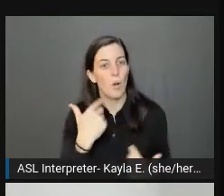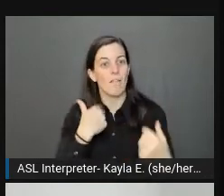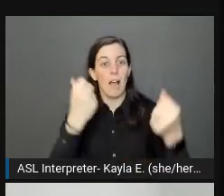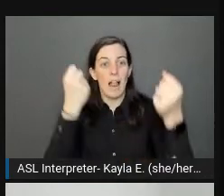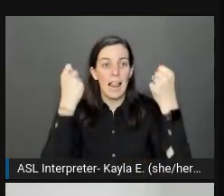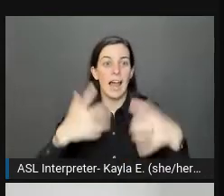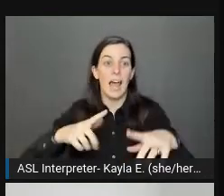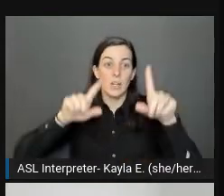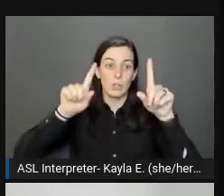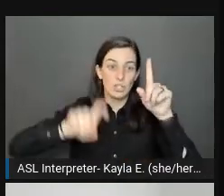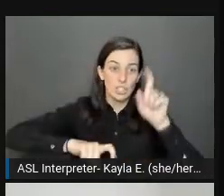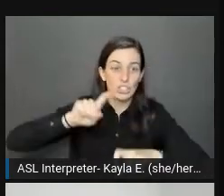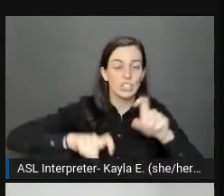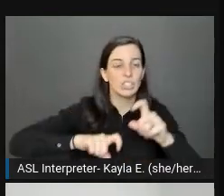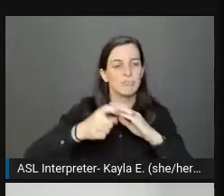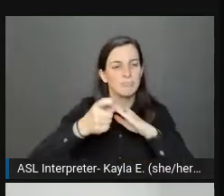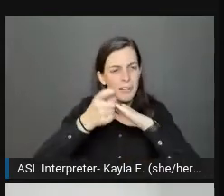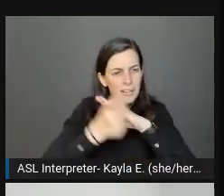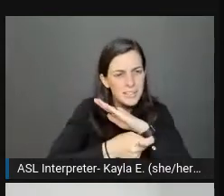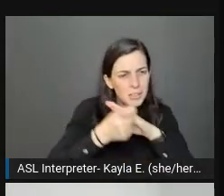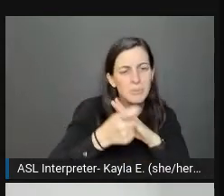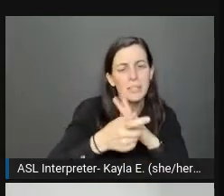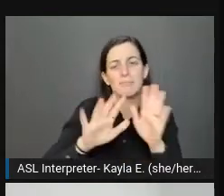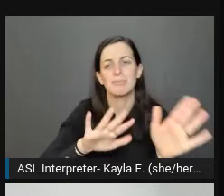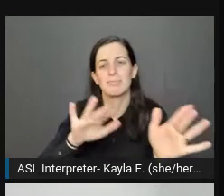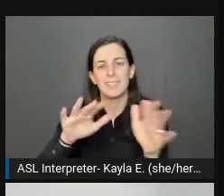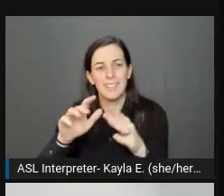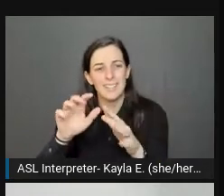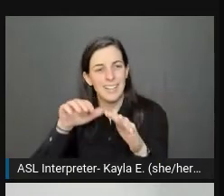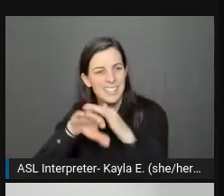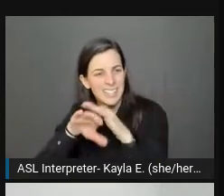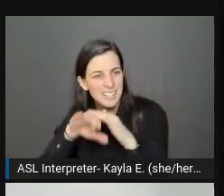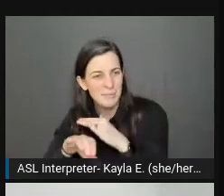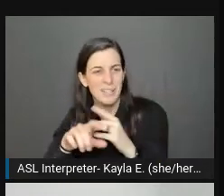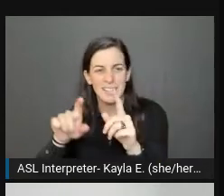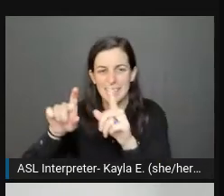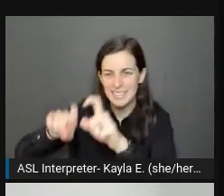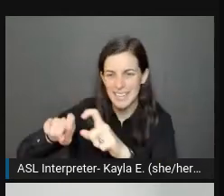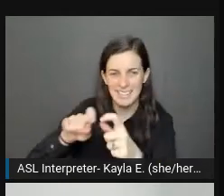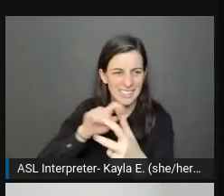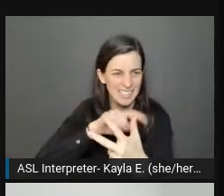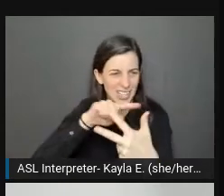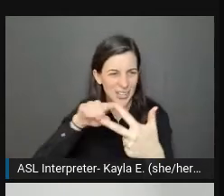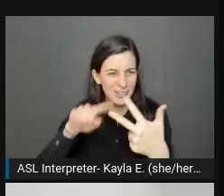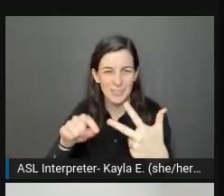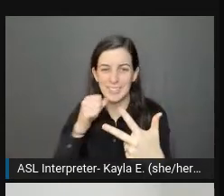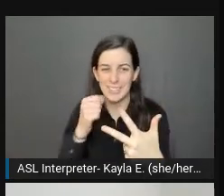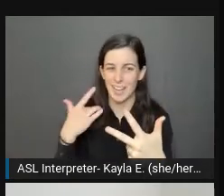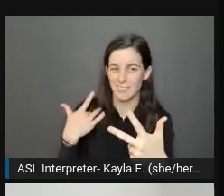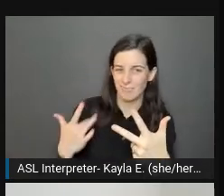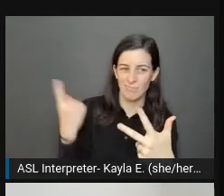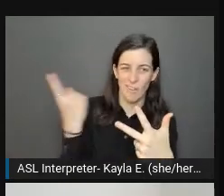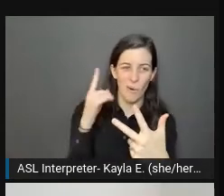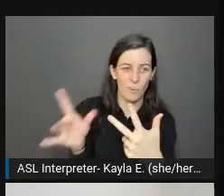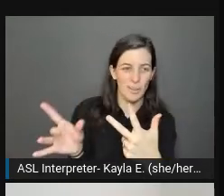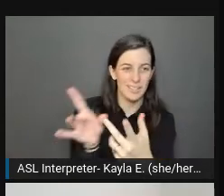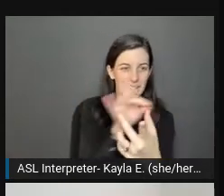and automated and accessibility haven't gone together very smoothly in the last few years, as we probably all know.